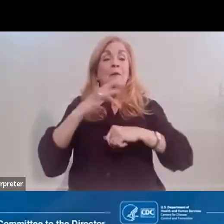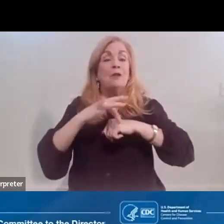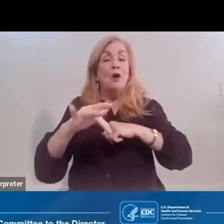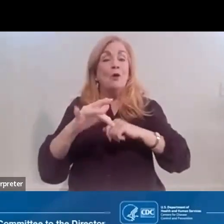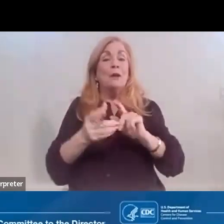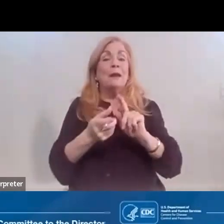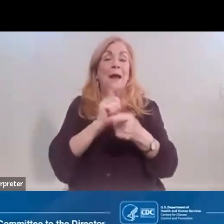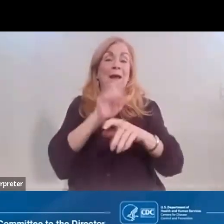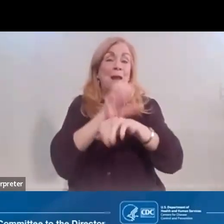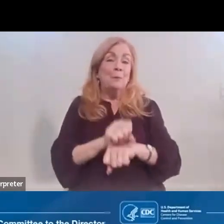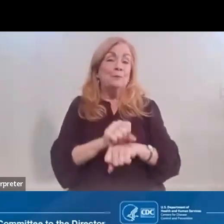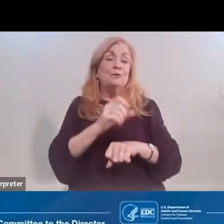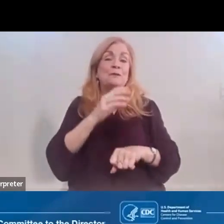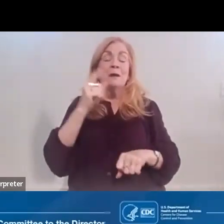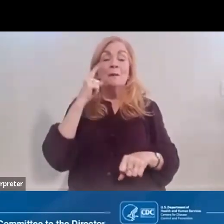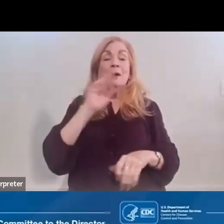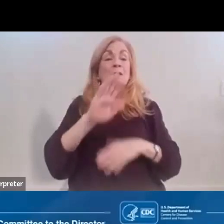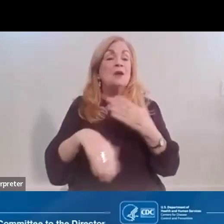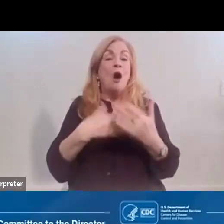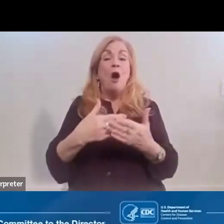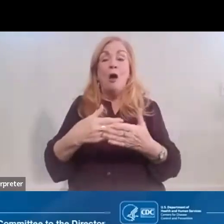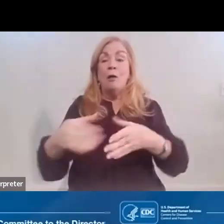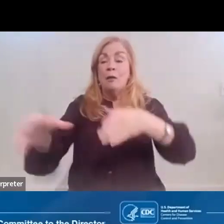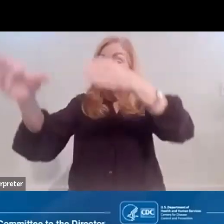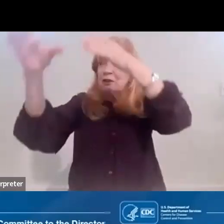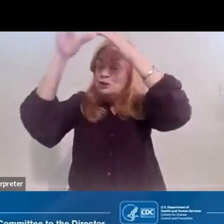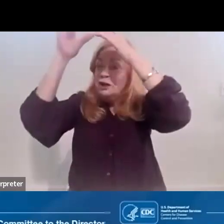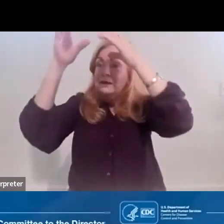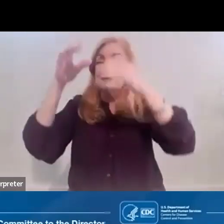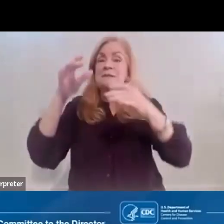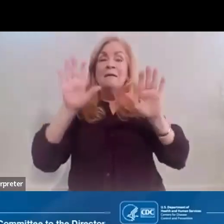Otherwise, all the genius, all the fantastic forecasting that you're able